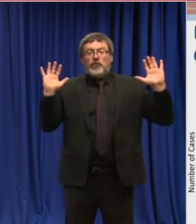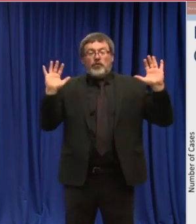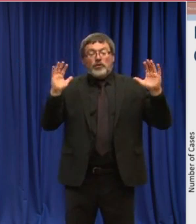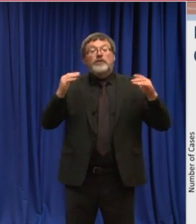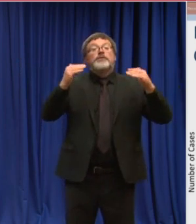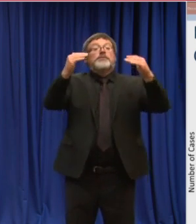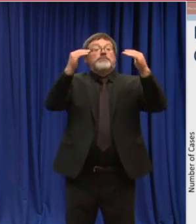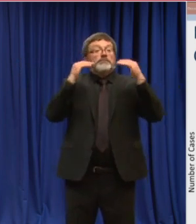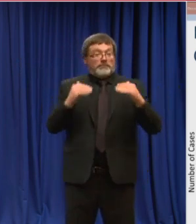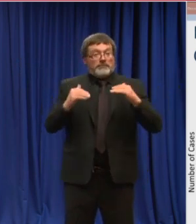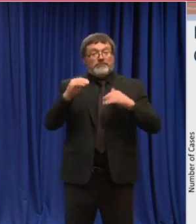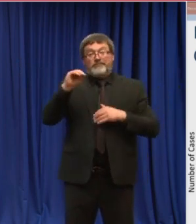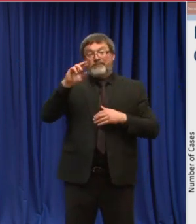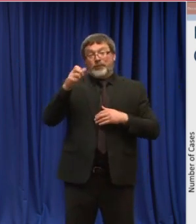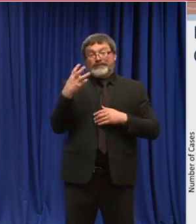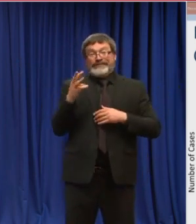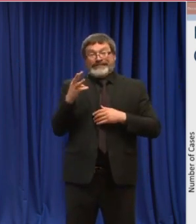JUST A FEW DAYS LATER.